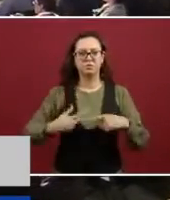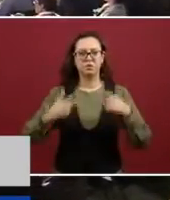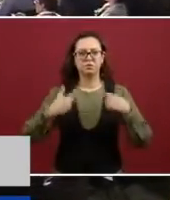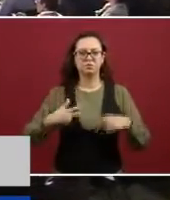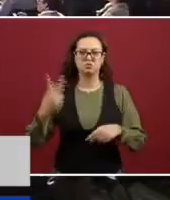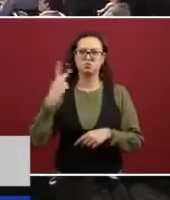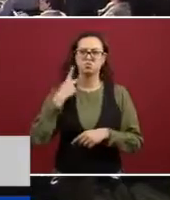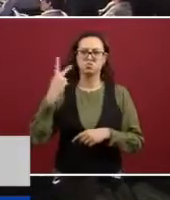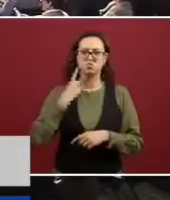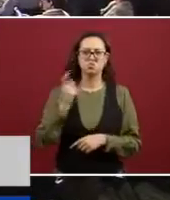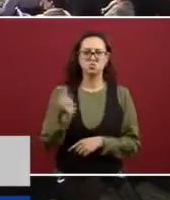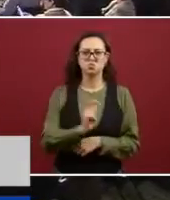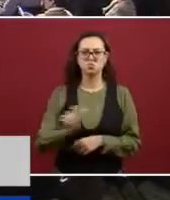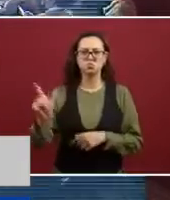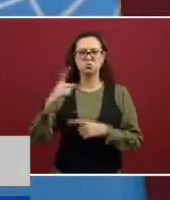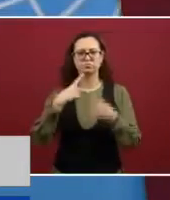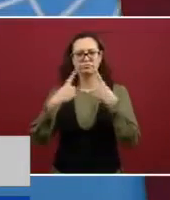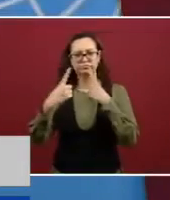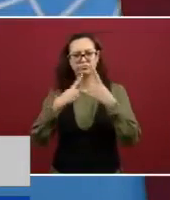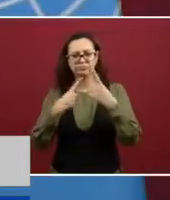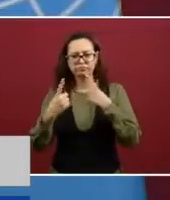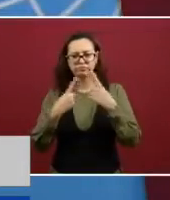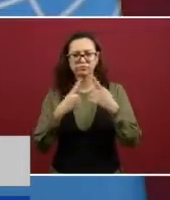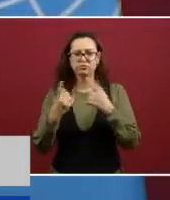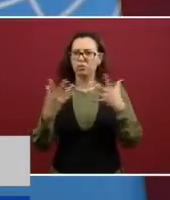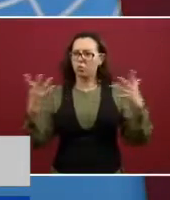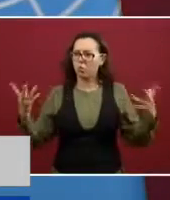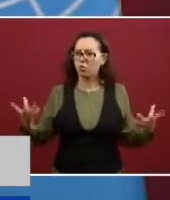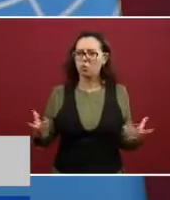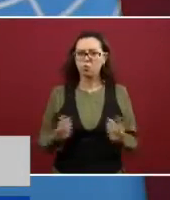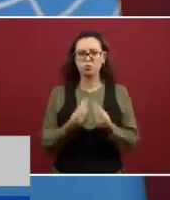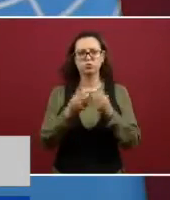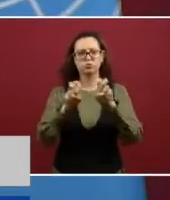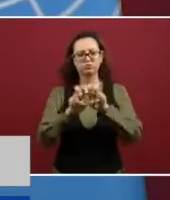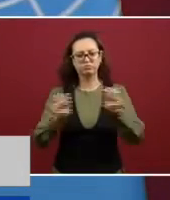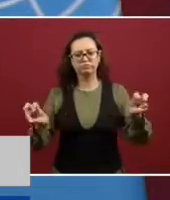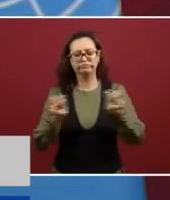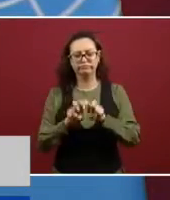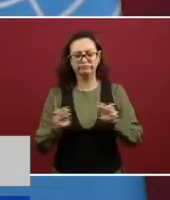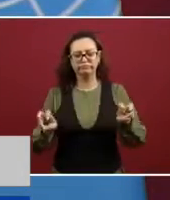Today the president reports on the Development Program for Mexico and Central American countries